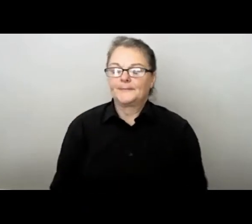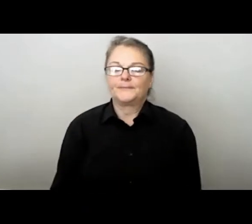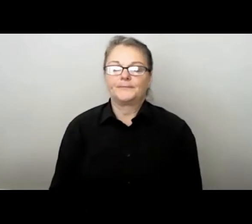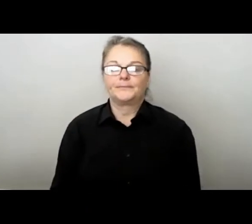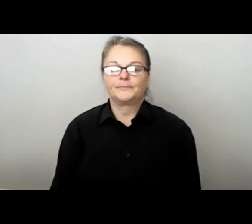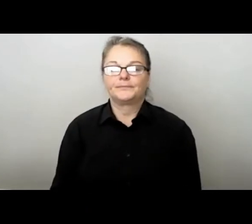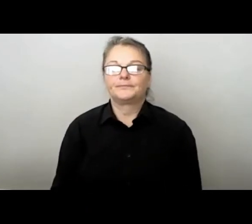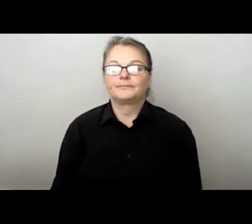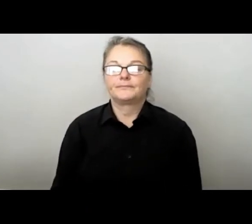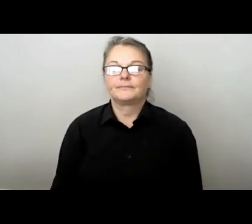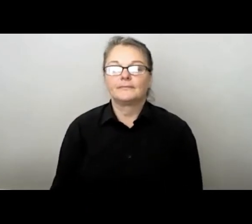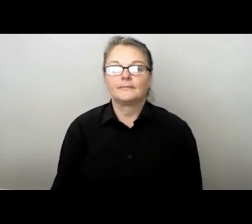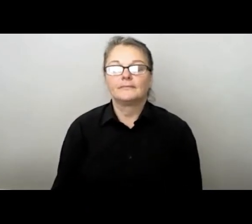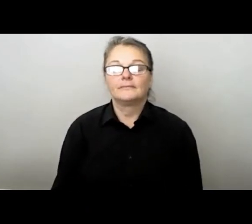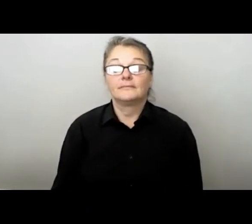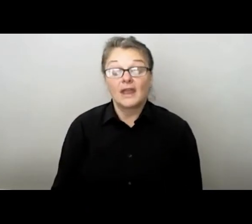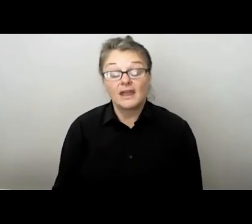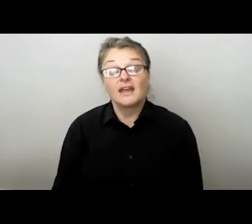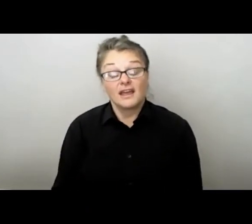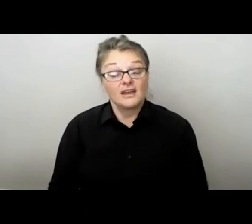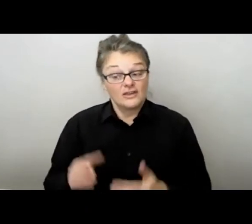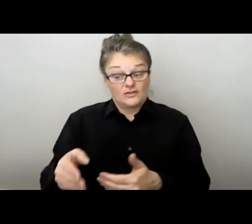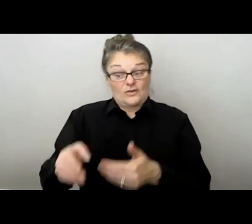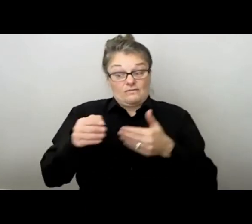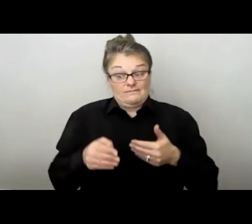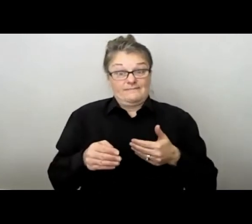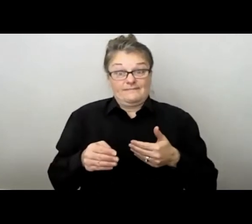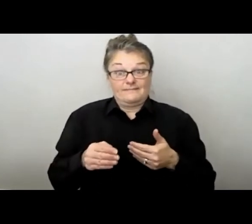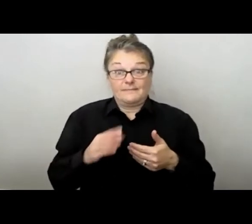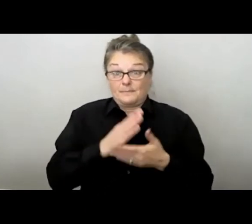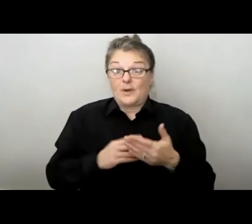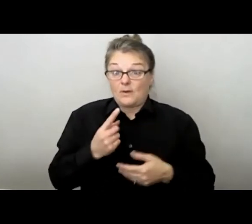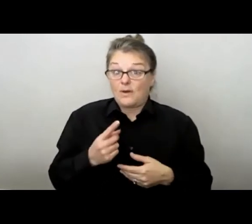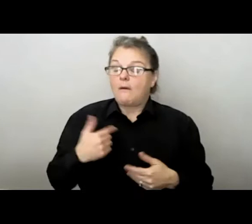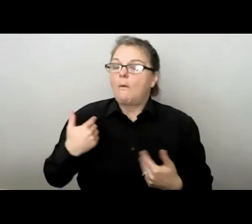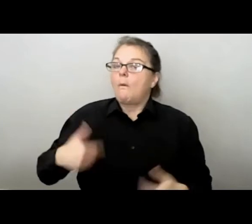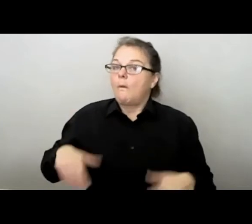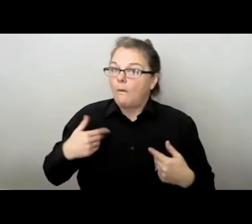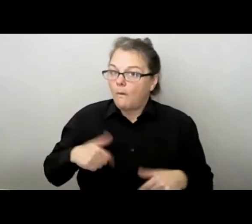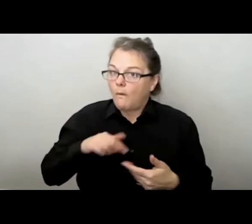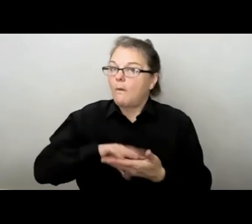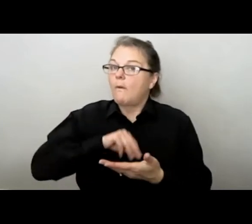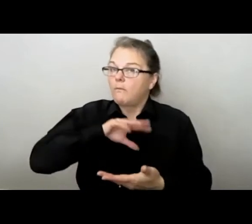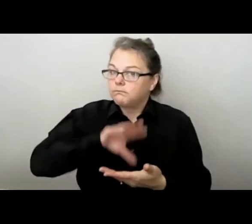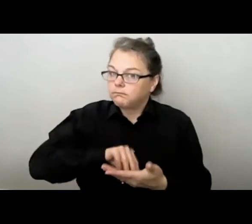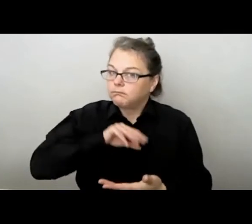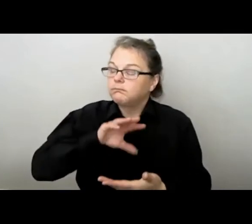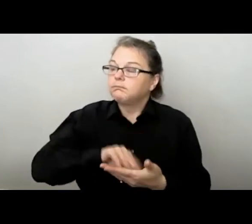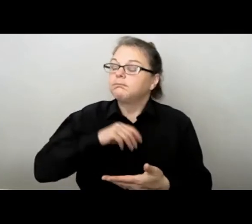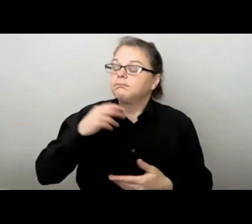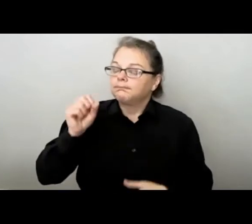WE LEARNED A LOT IN PHASE 1 BUT AS A SUMMARY WE LEARNED THAT PARTICIPANTS,